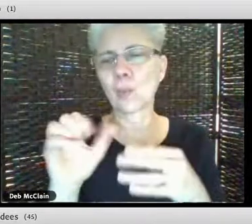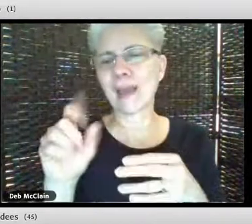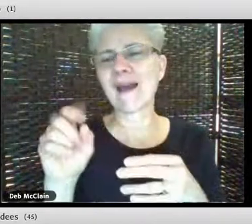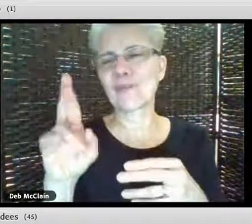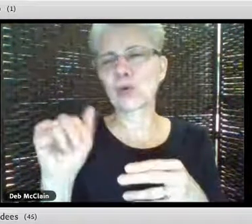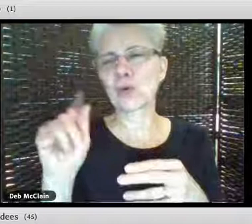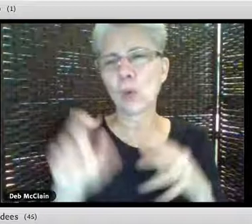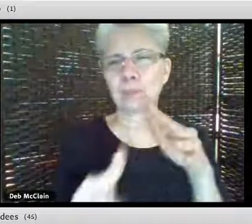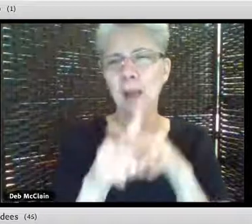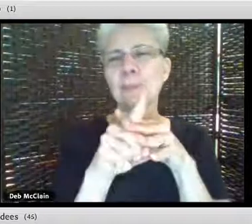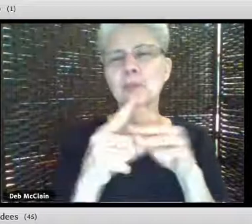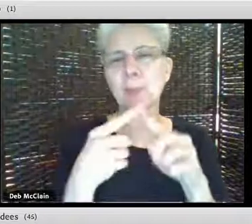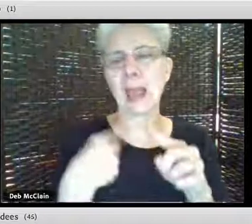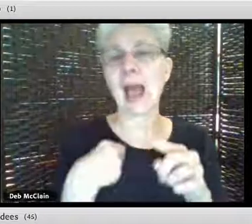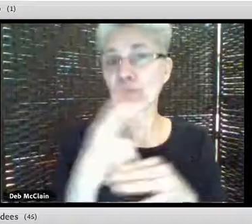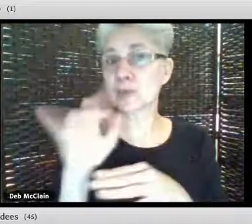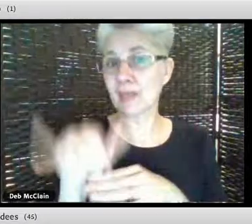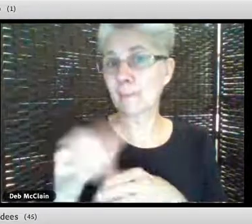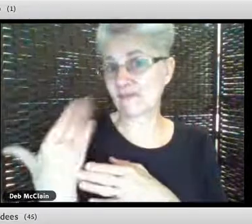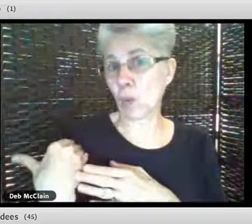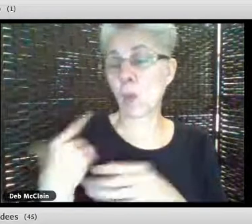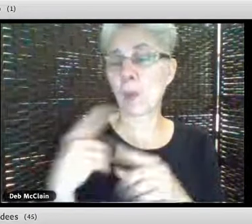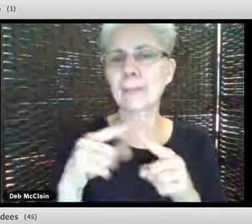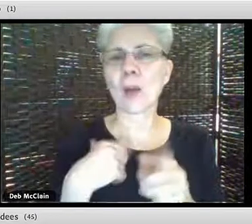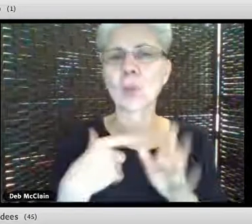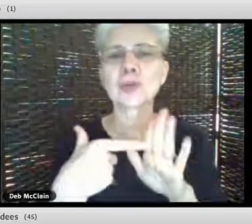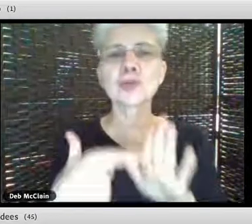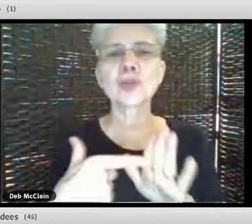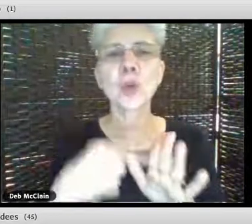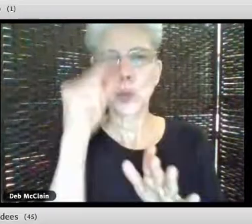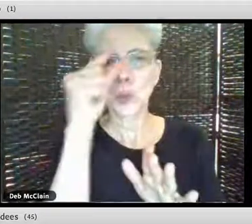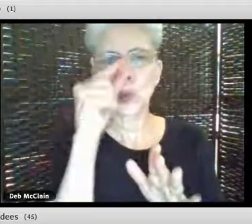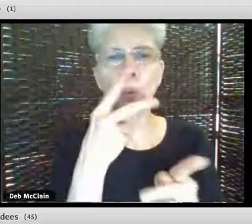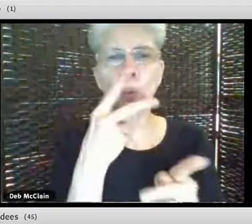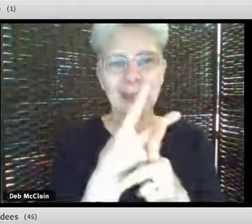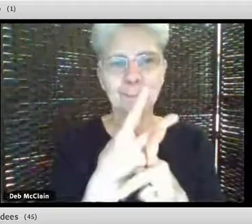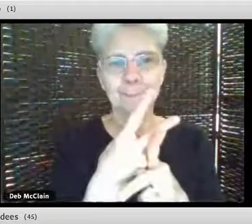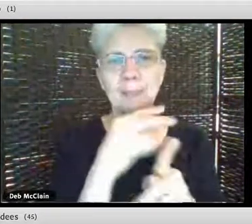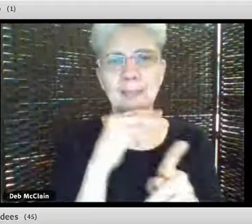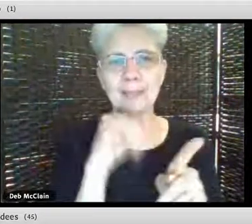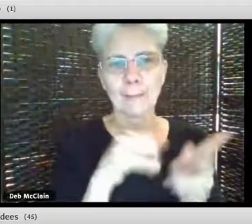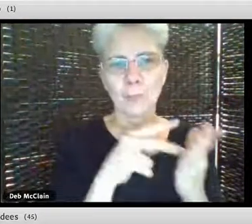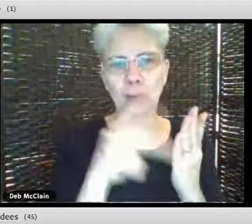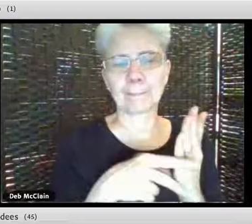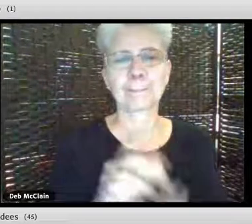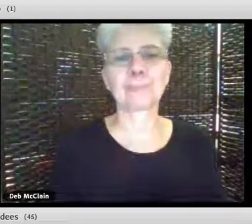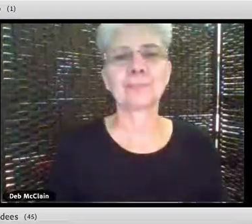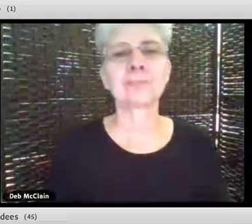What's the other one? Shoot. I'm drawing a blank. Evernote is the one that stands out to me, and I've used it,